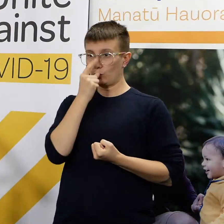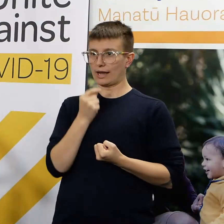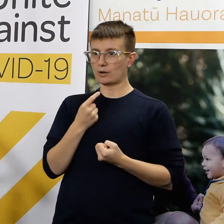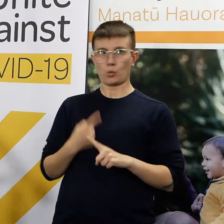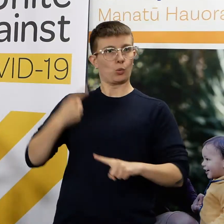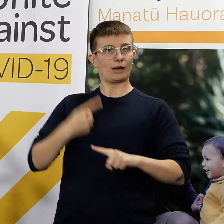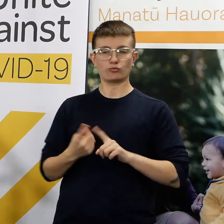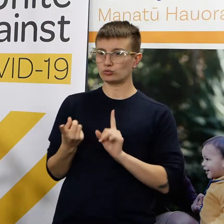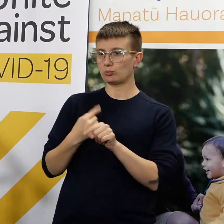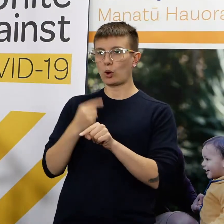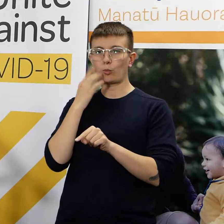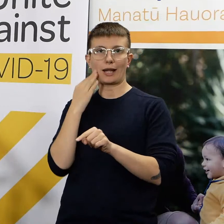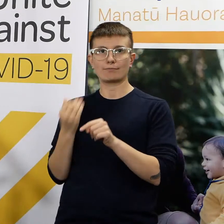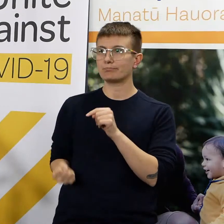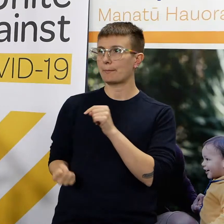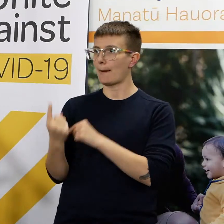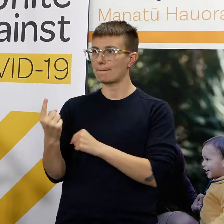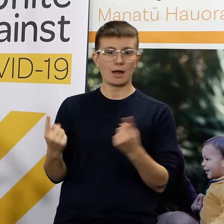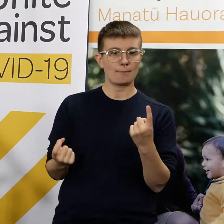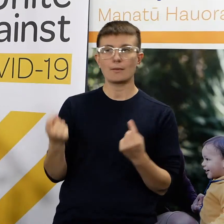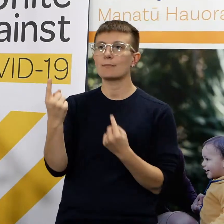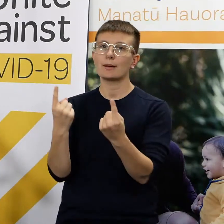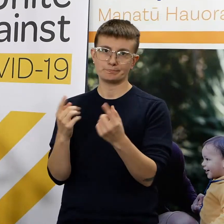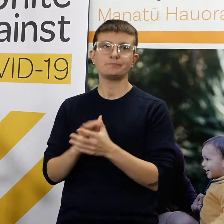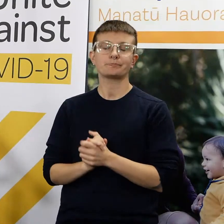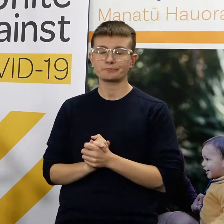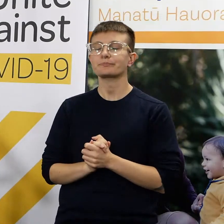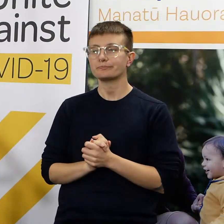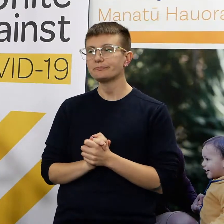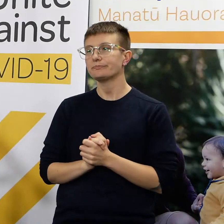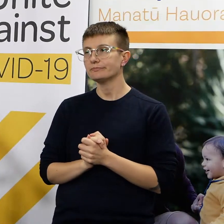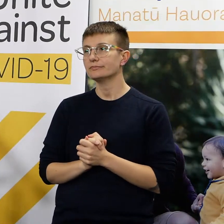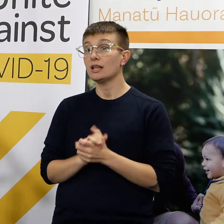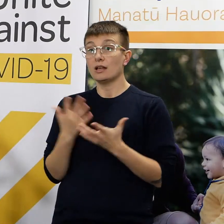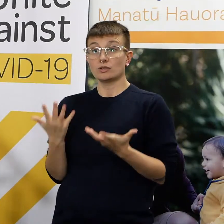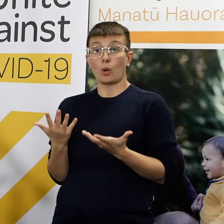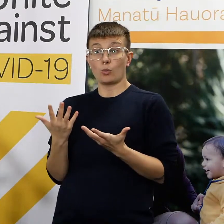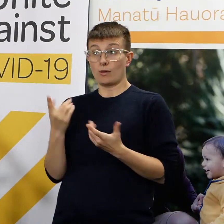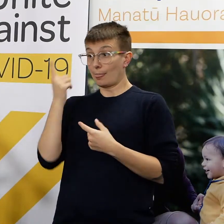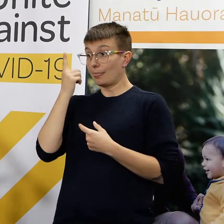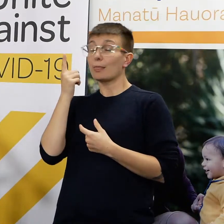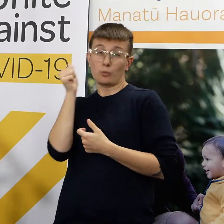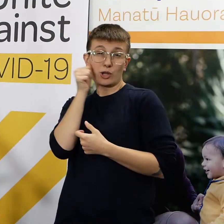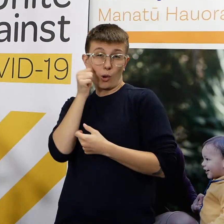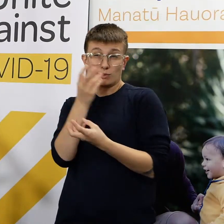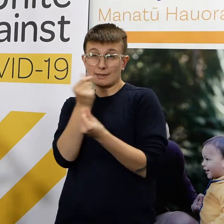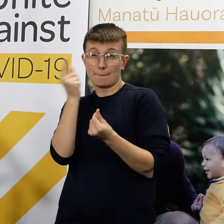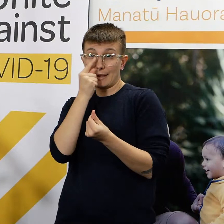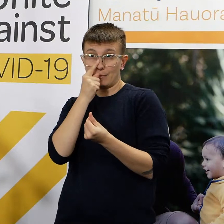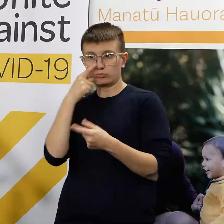We know there are people continuing to come to New Zealand, these are Kiwis returning from countries where there is active community